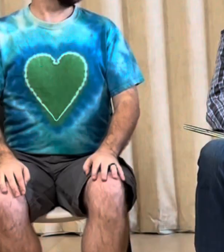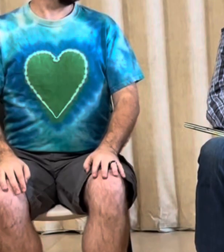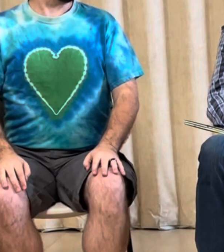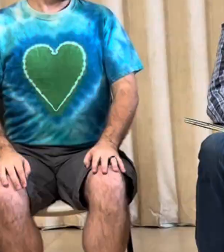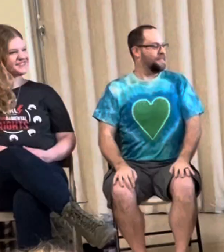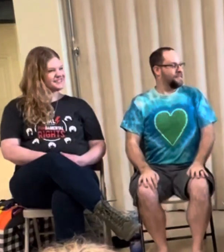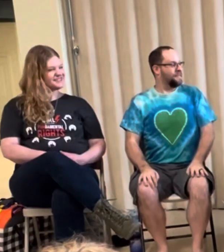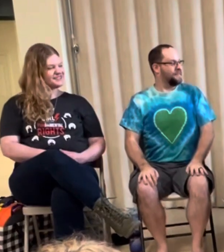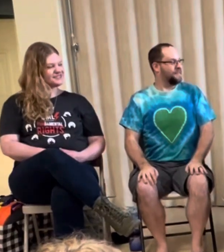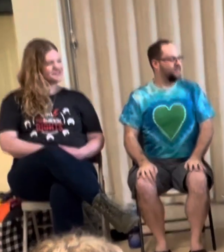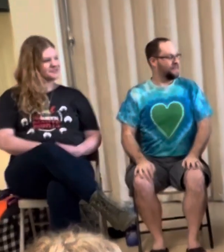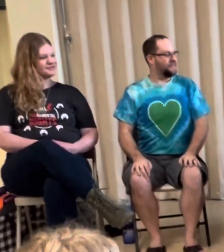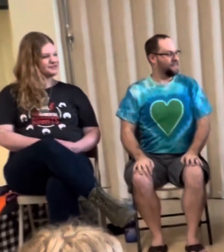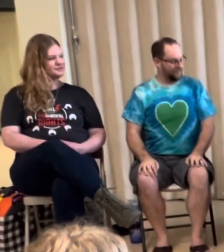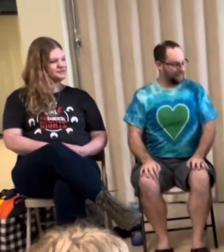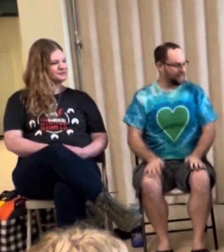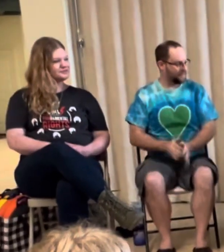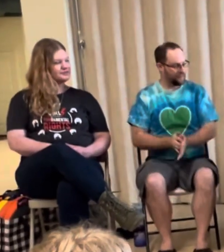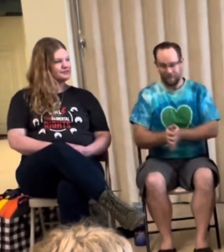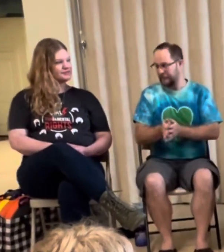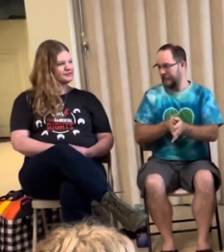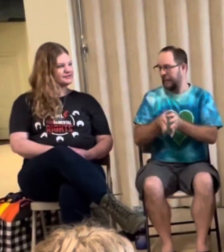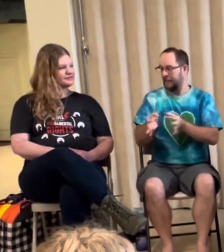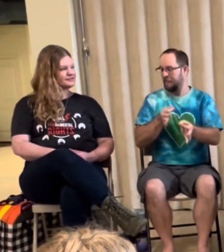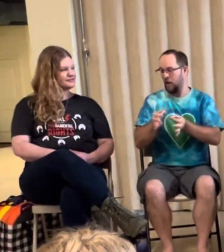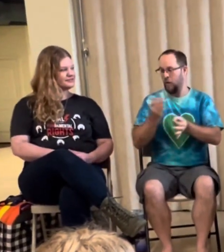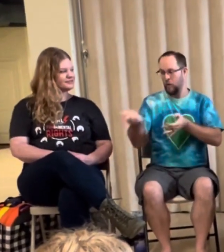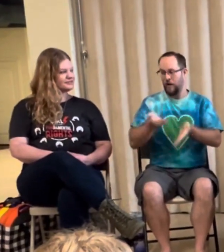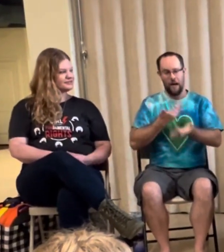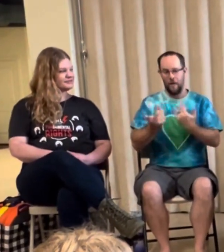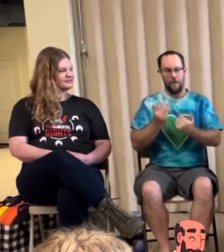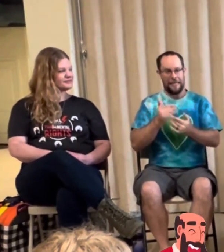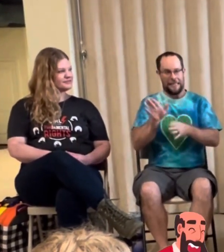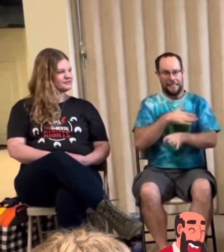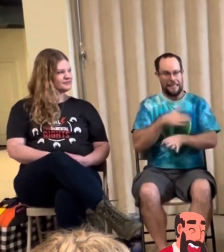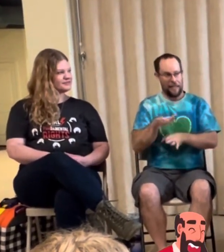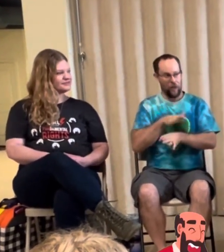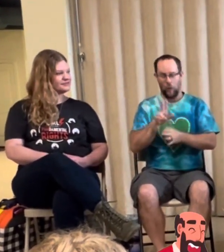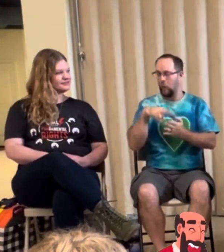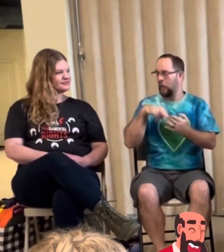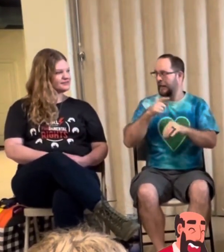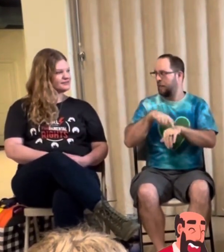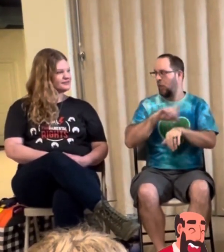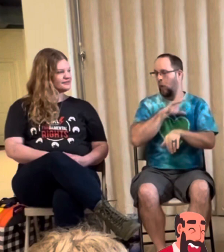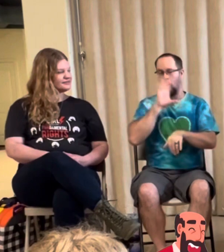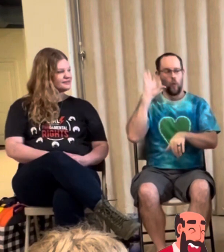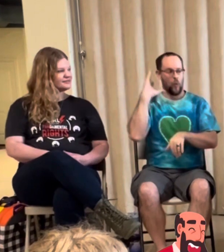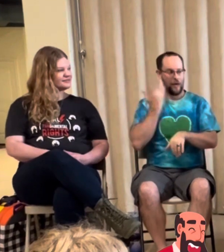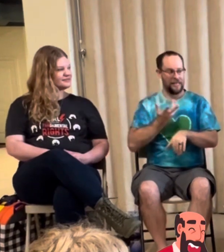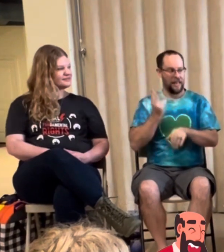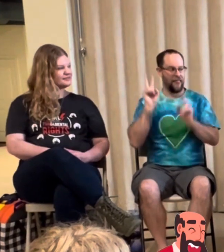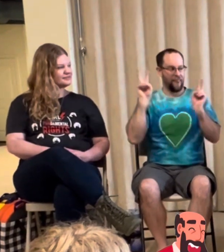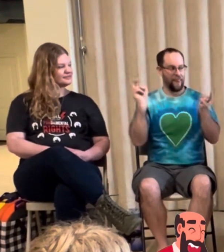Before we do anything, or explain anything, or introduce anybody, we're going to sing the Reading Time with the Queens a-Theme Song.